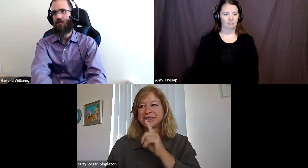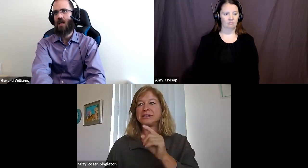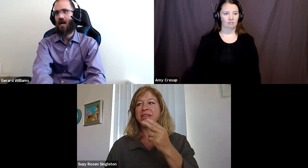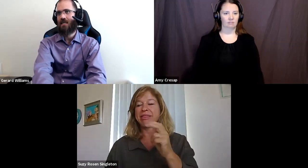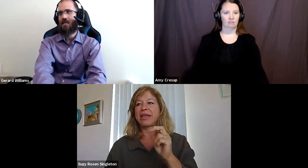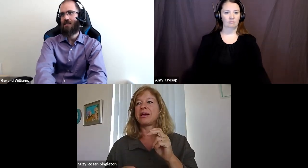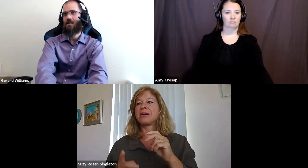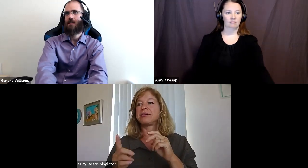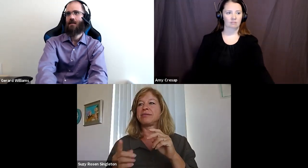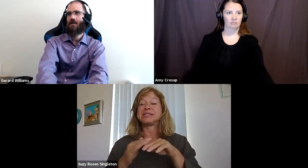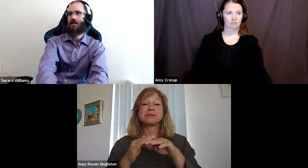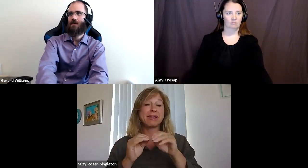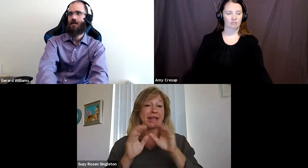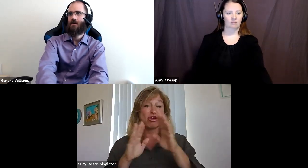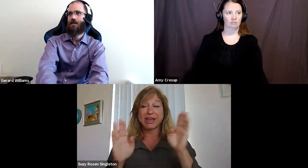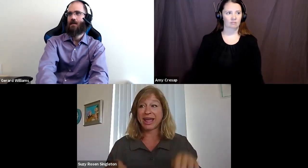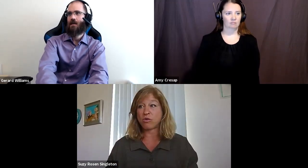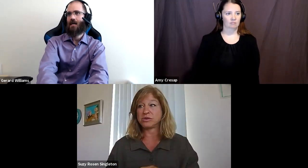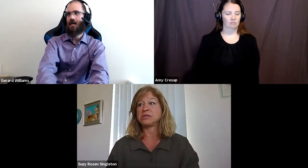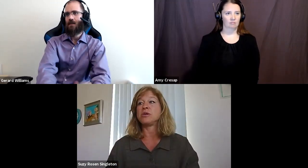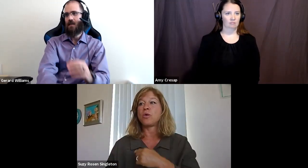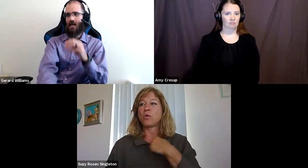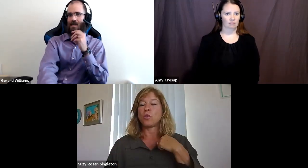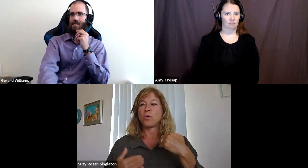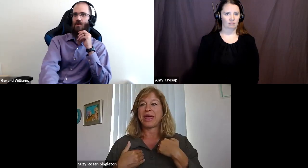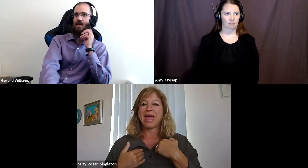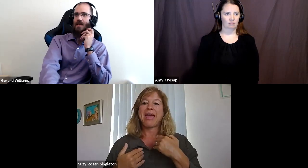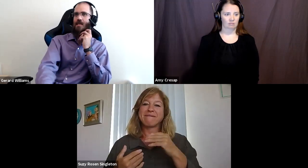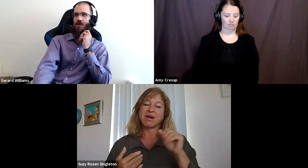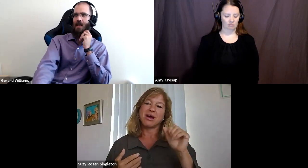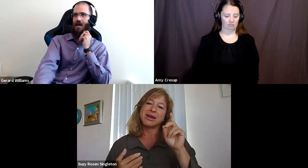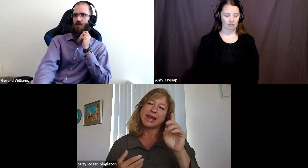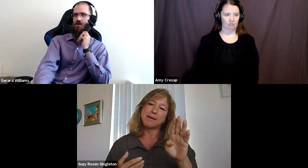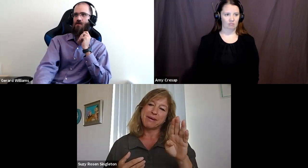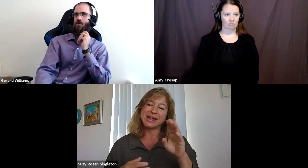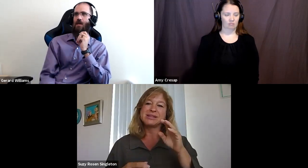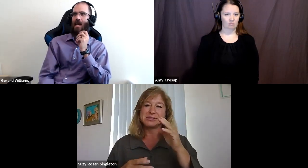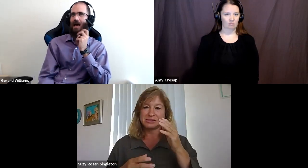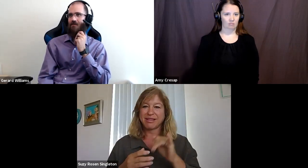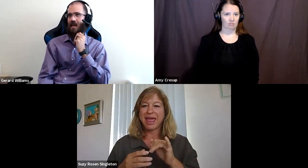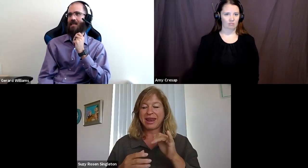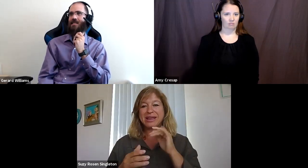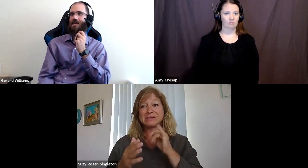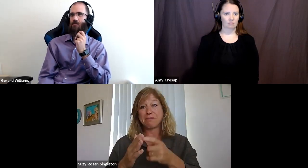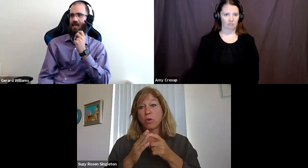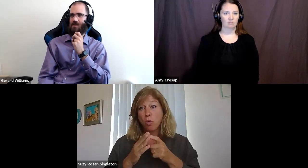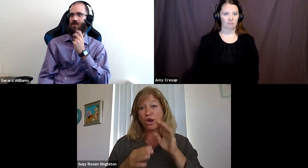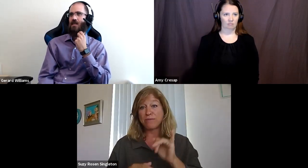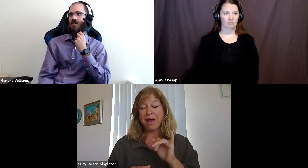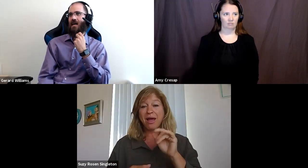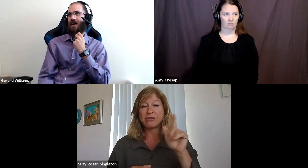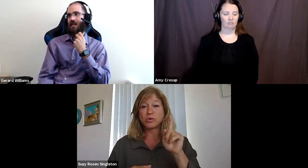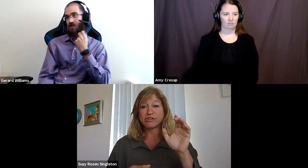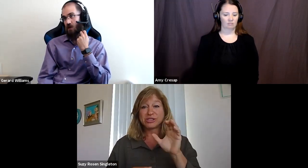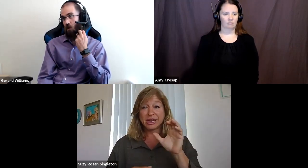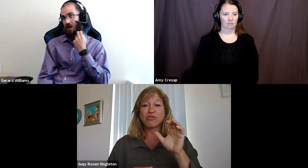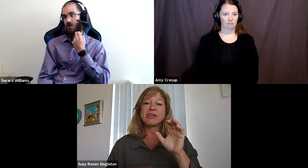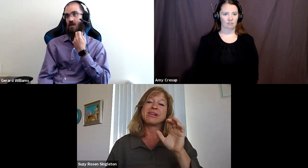Last but not least, the accessibility clearinghouse. We have a database that is required by the